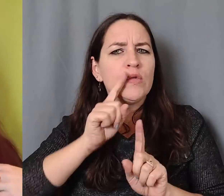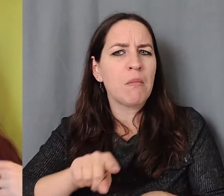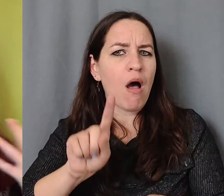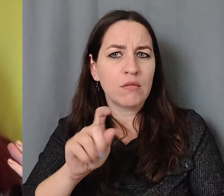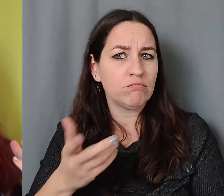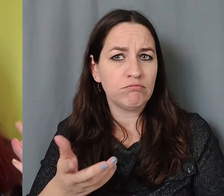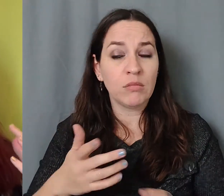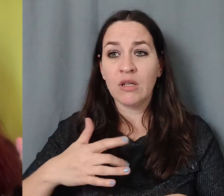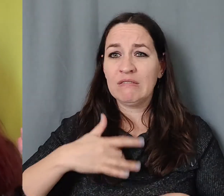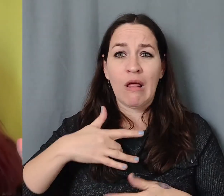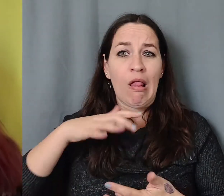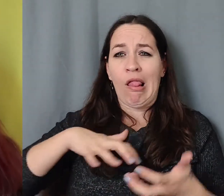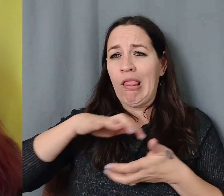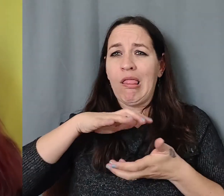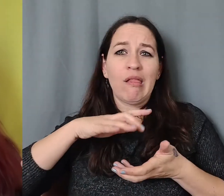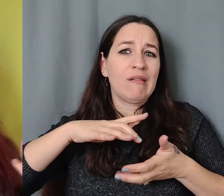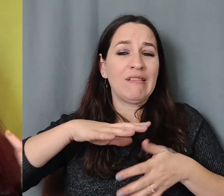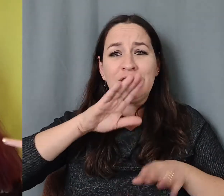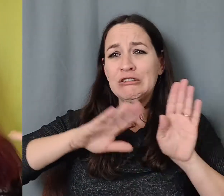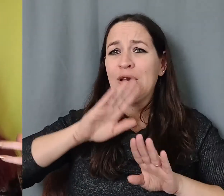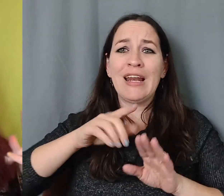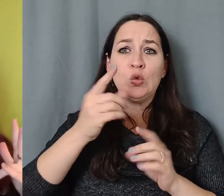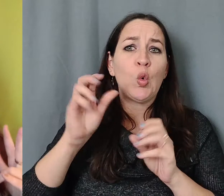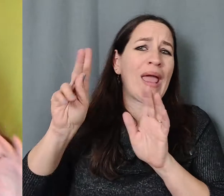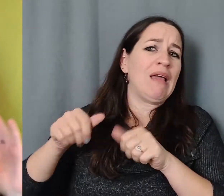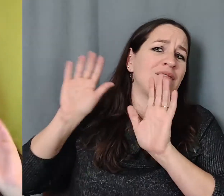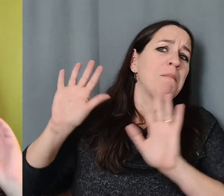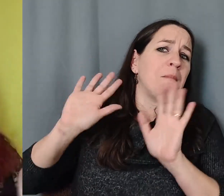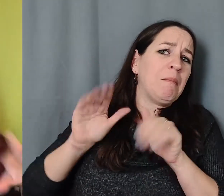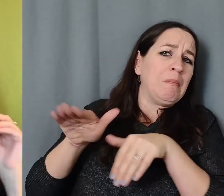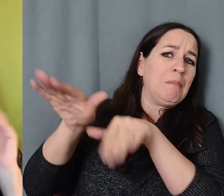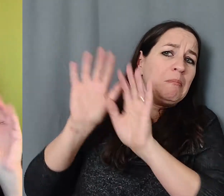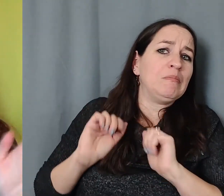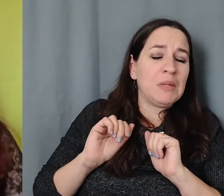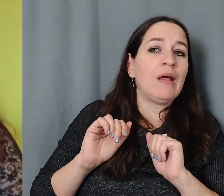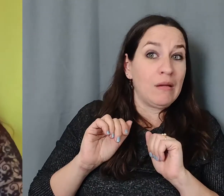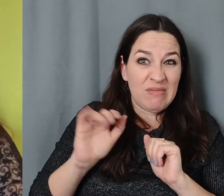Are you responding by, you know like, giving a screaming kid a piece of candy where you're like, OK, OK, discomfort, I'll move away.